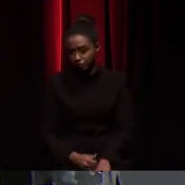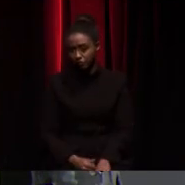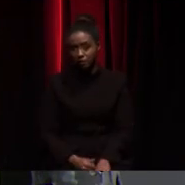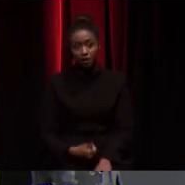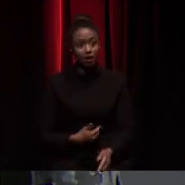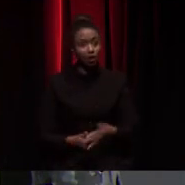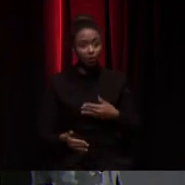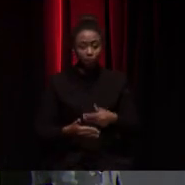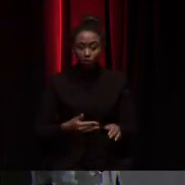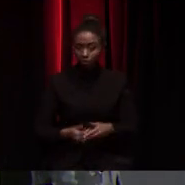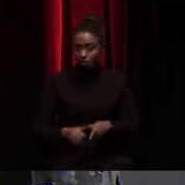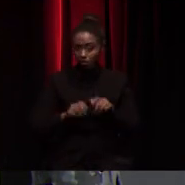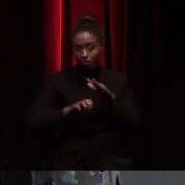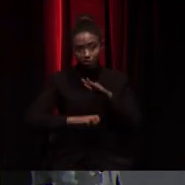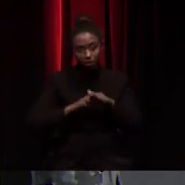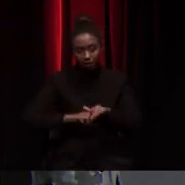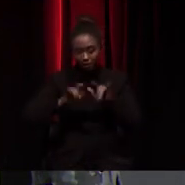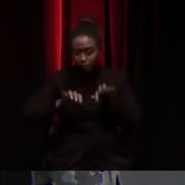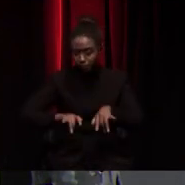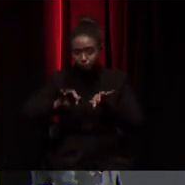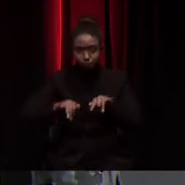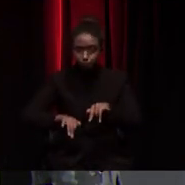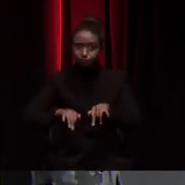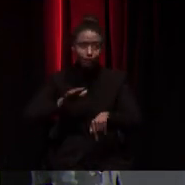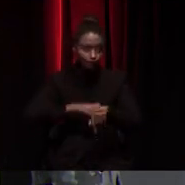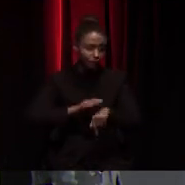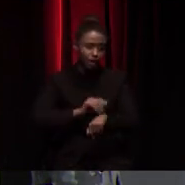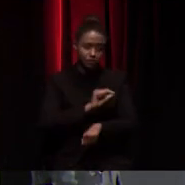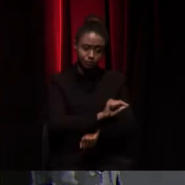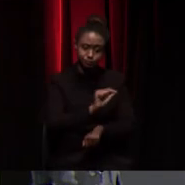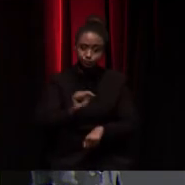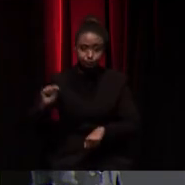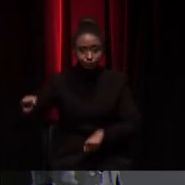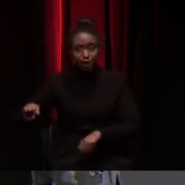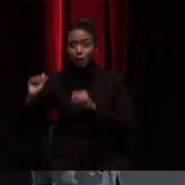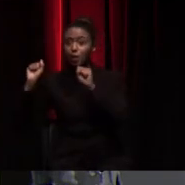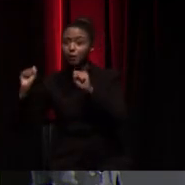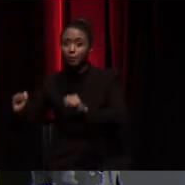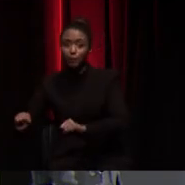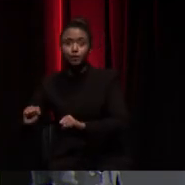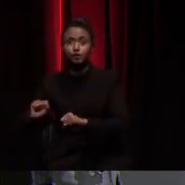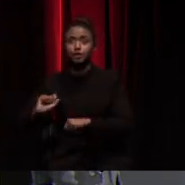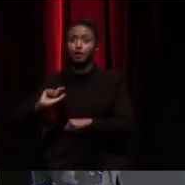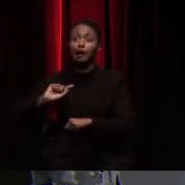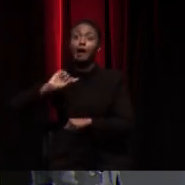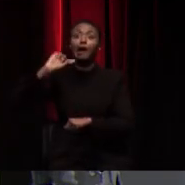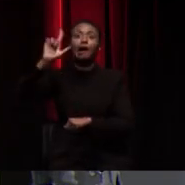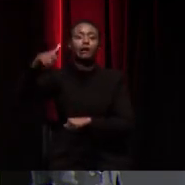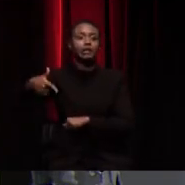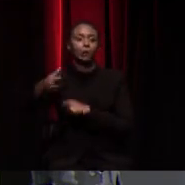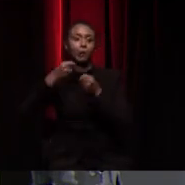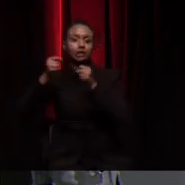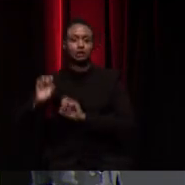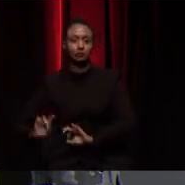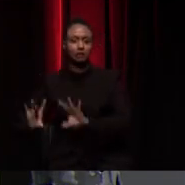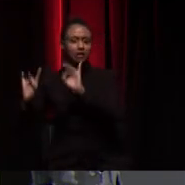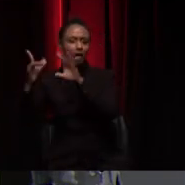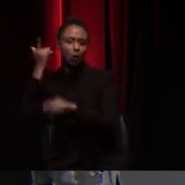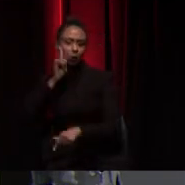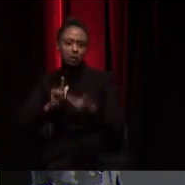in any newsroom. That’s the thing. One day you are... Then you become a special reporter, and you get... It’s alright.